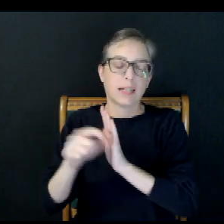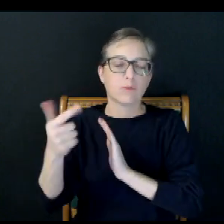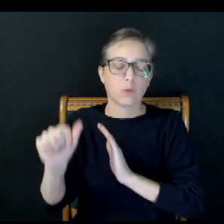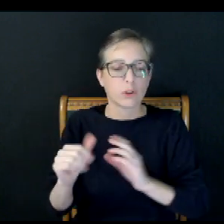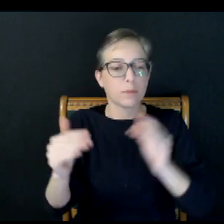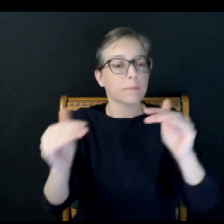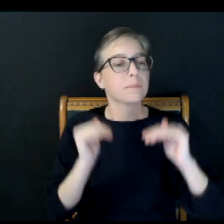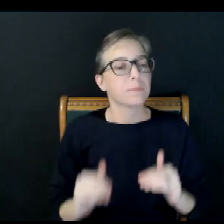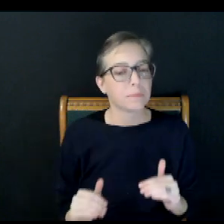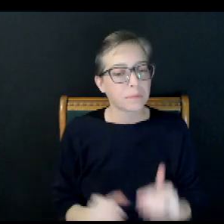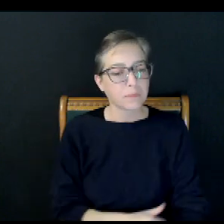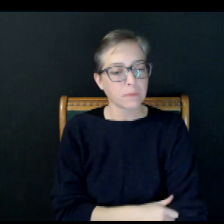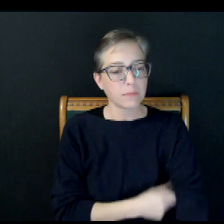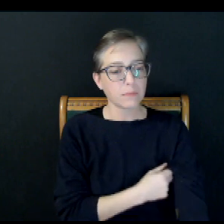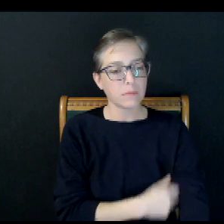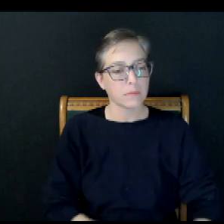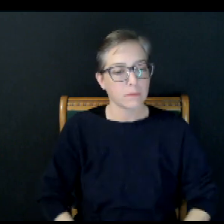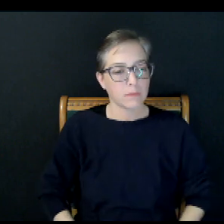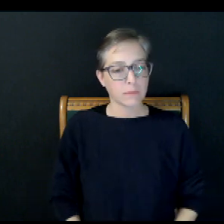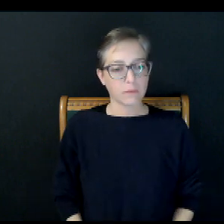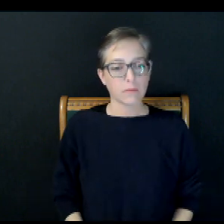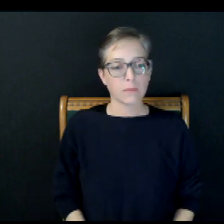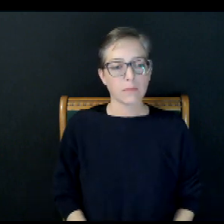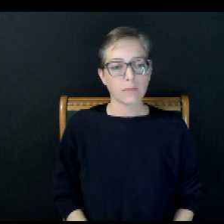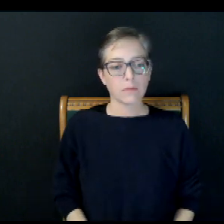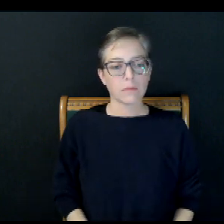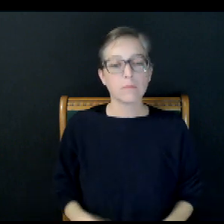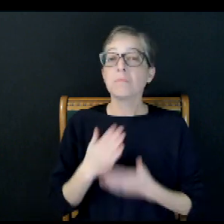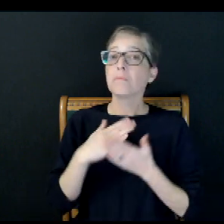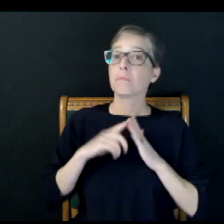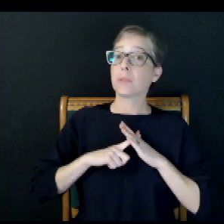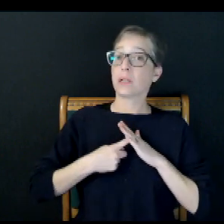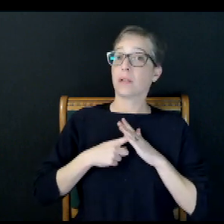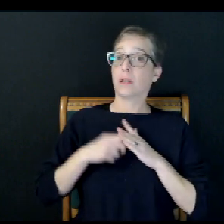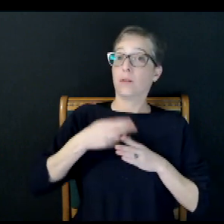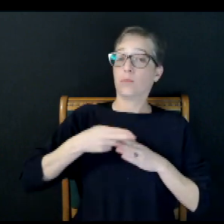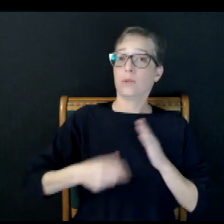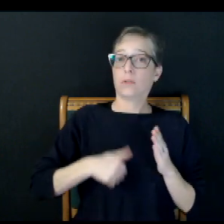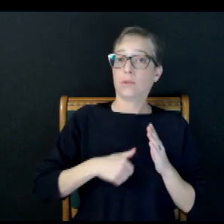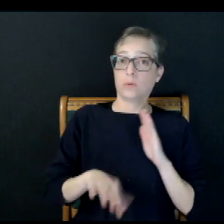Some initial results that we got that we saw that among Georgians